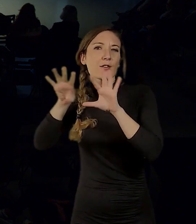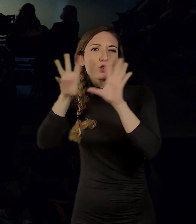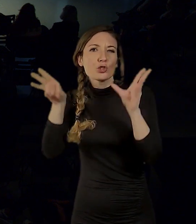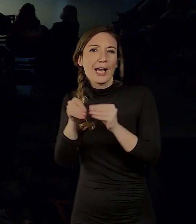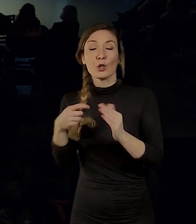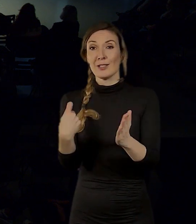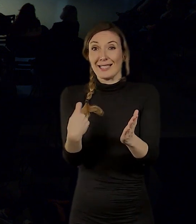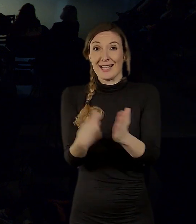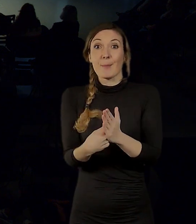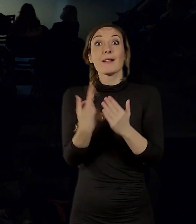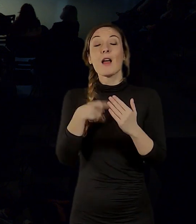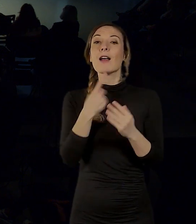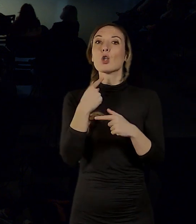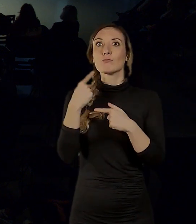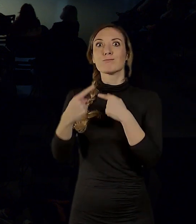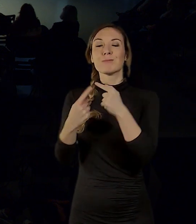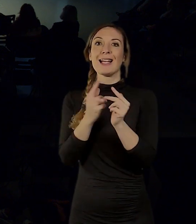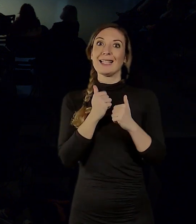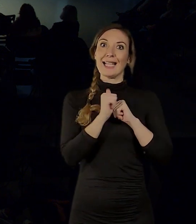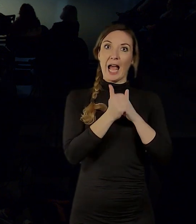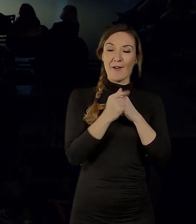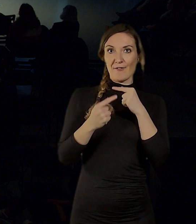advantageous to use it here. And actually, on the site where